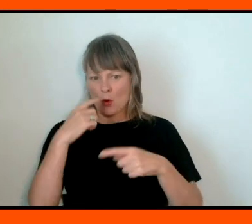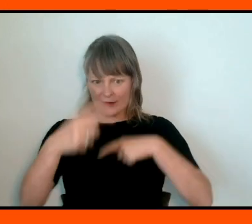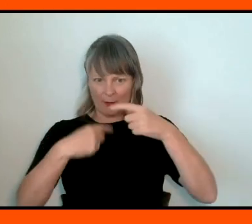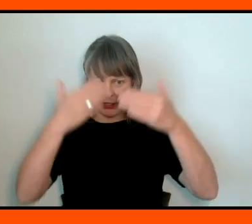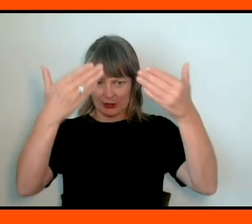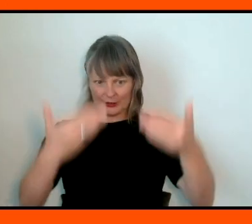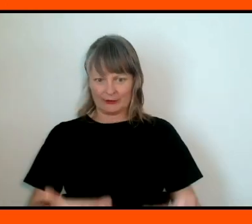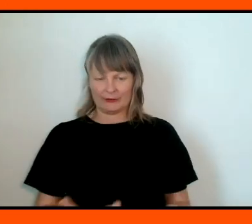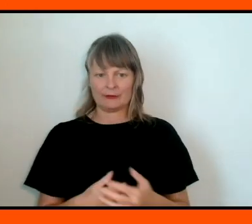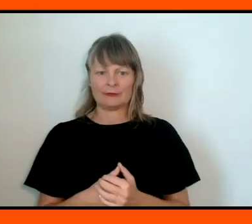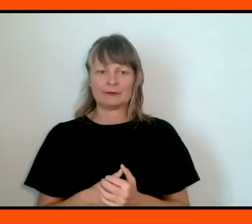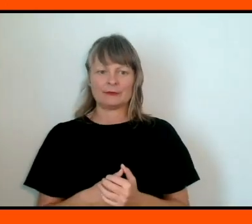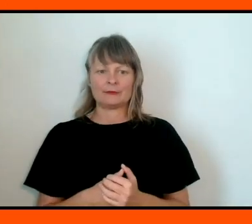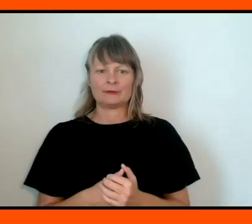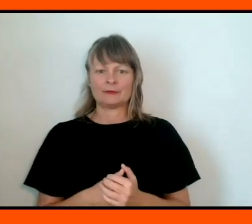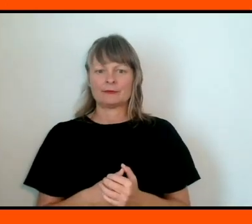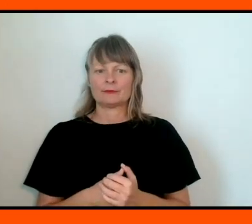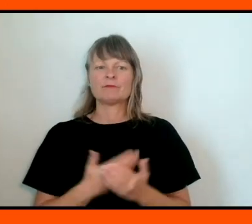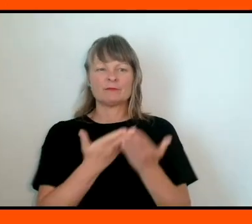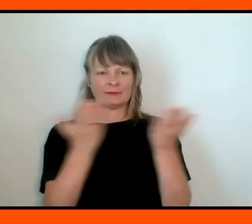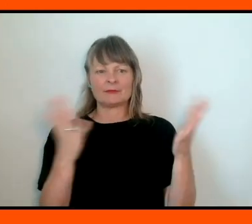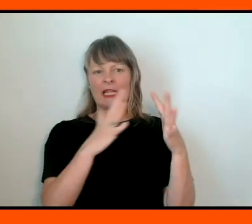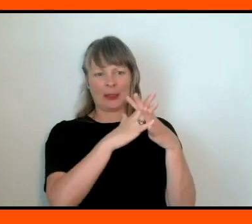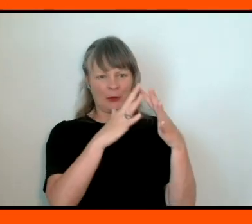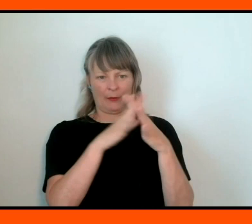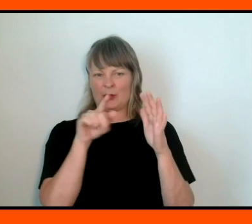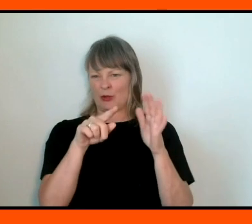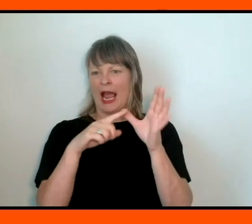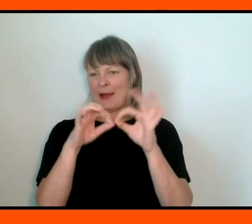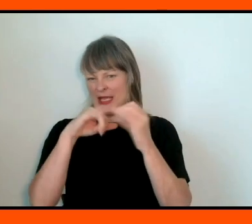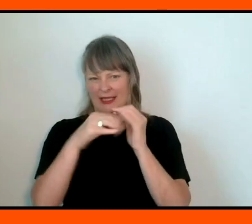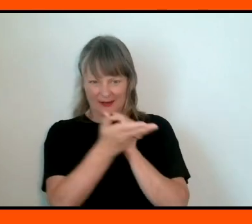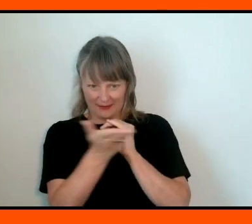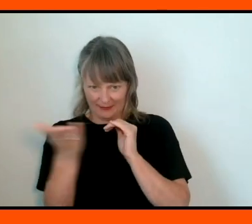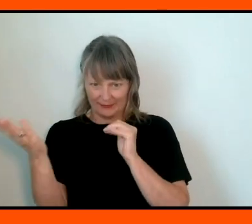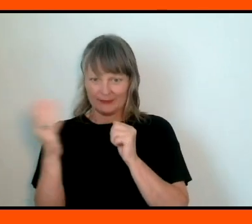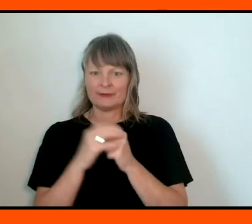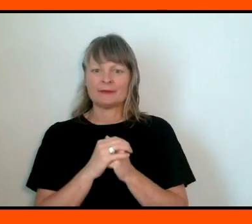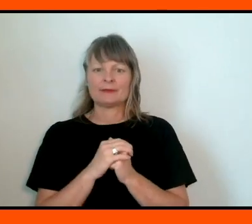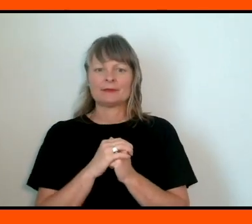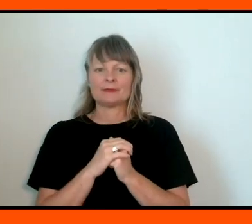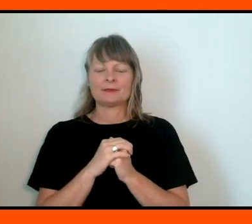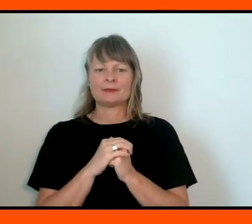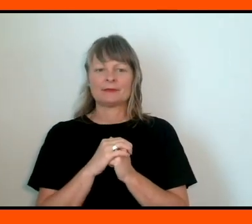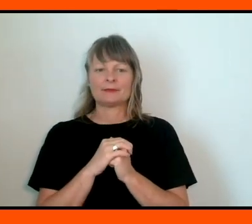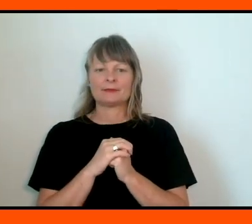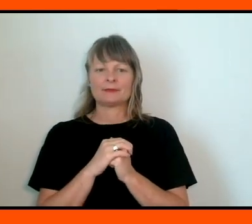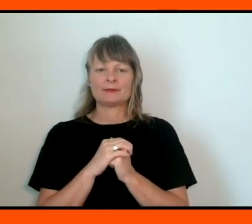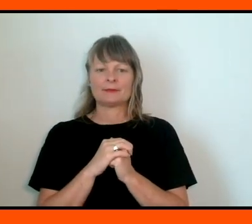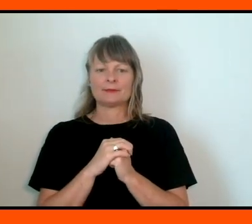That address is on the screen www.abs.gov.au/